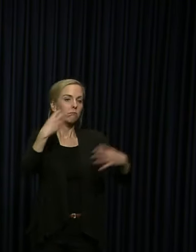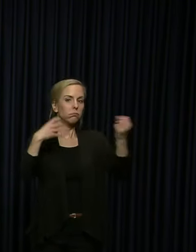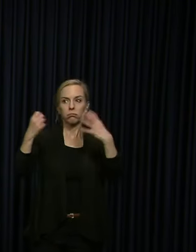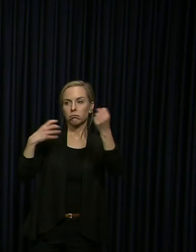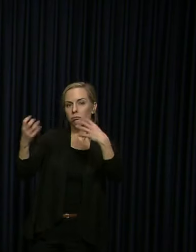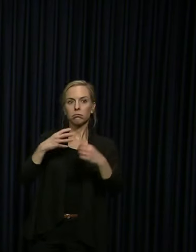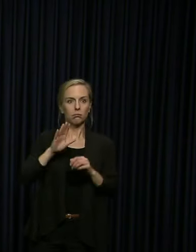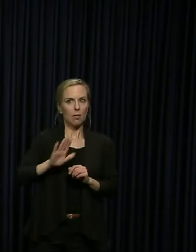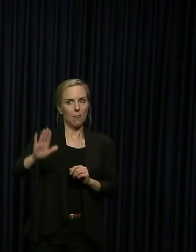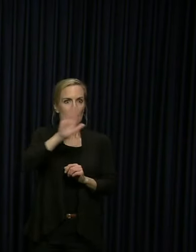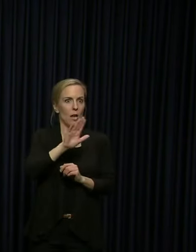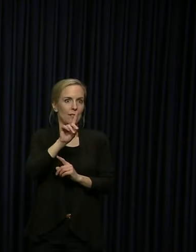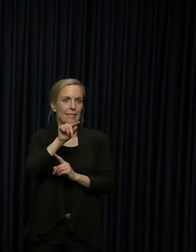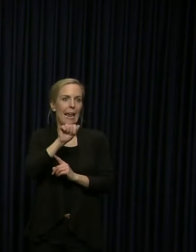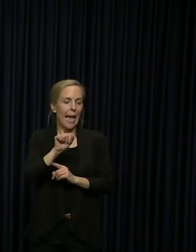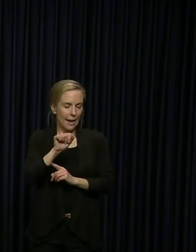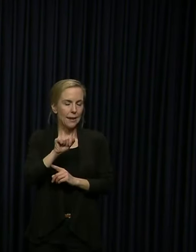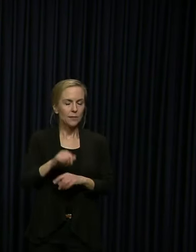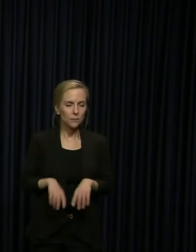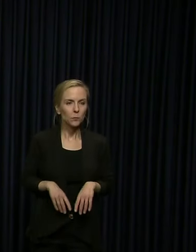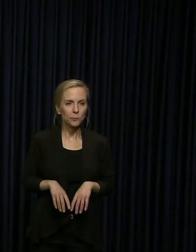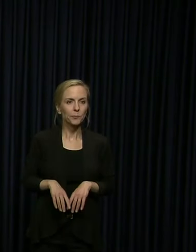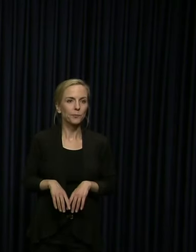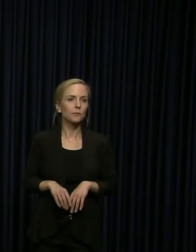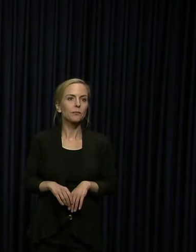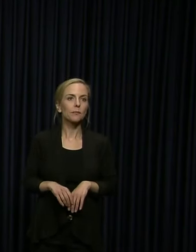WOODFORD COUNTY.